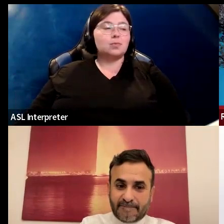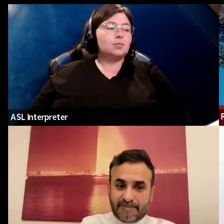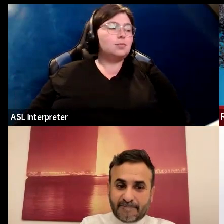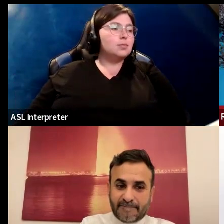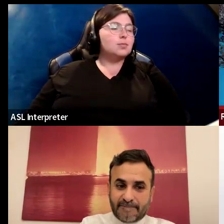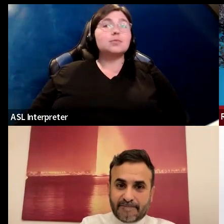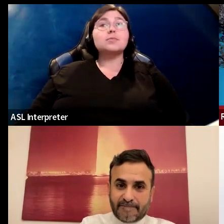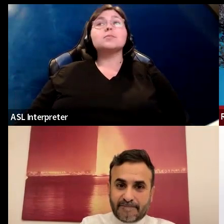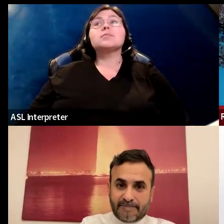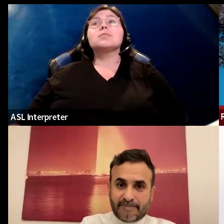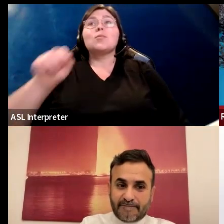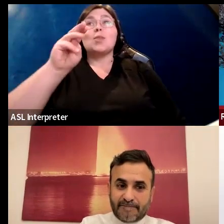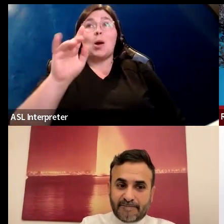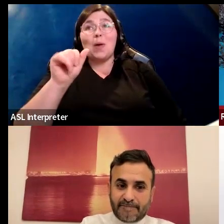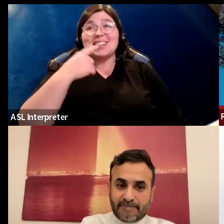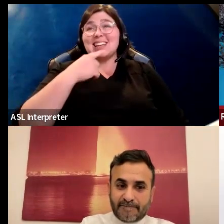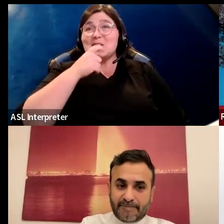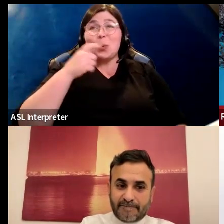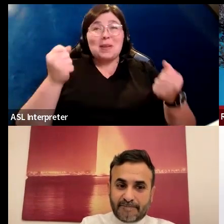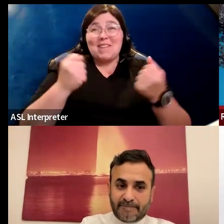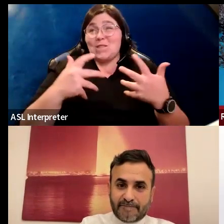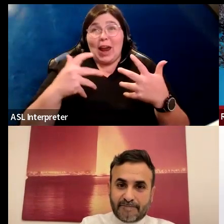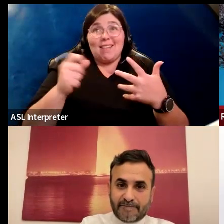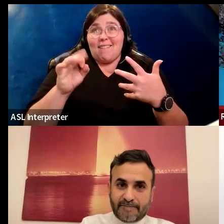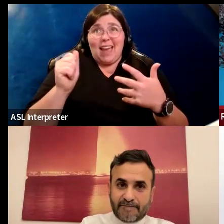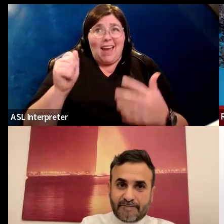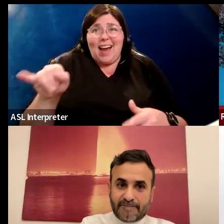I would say don't be afraid of AI. Try it. Use it.